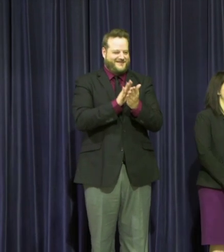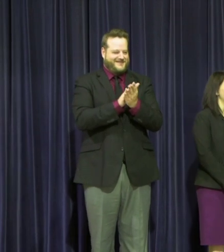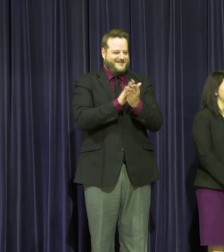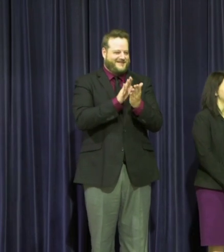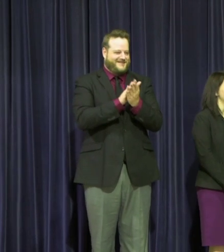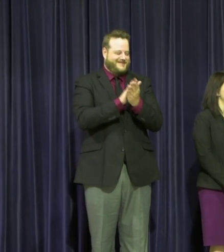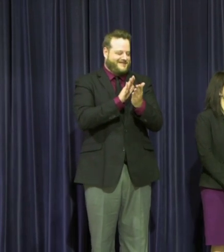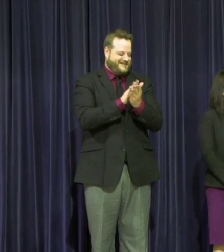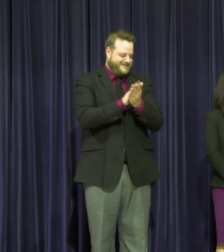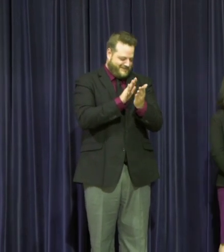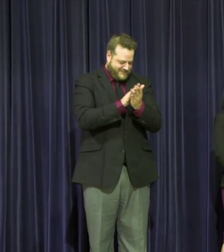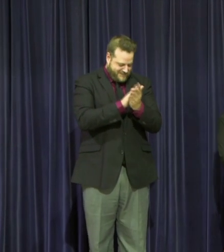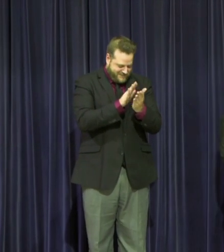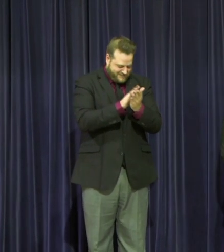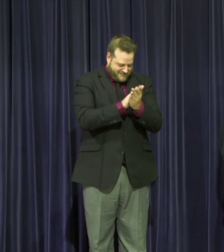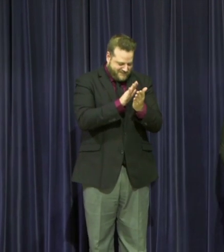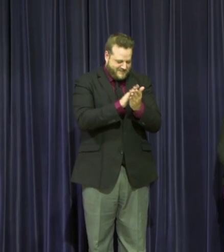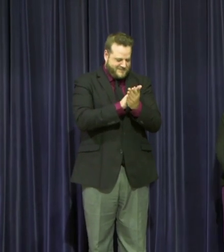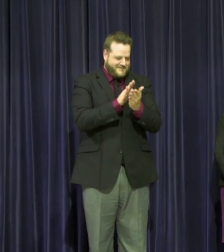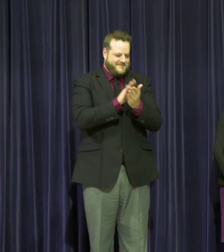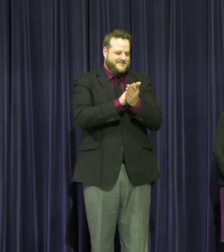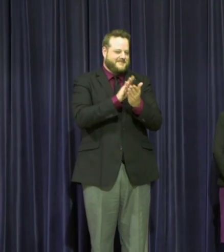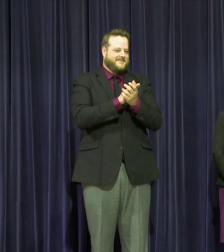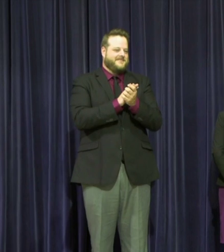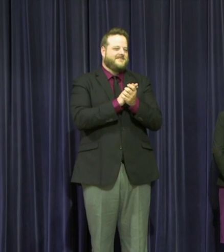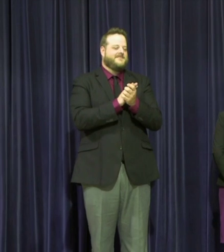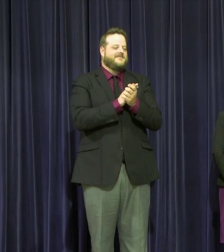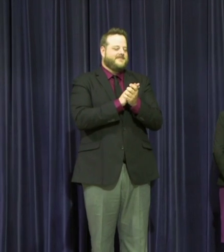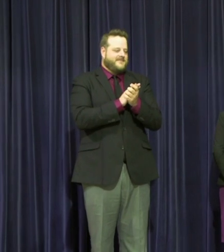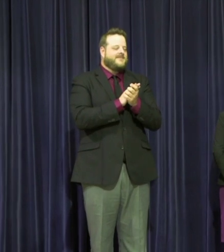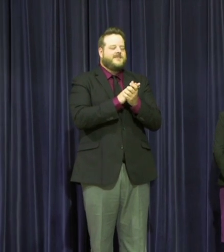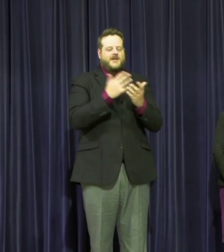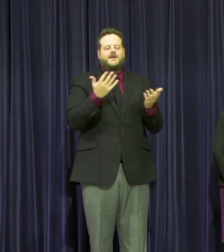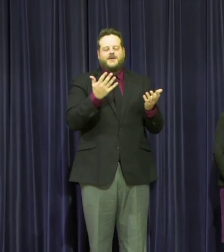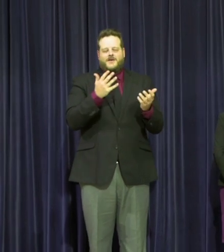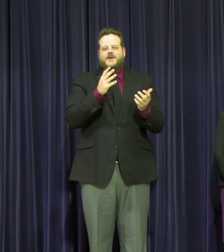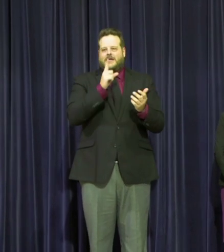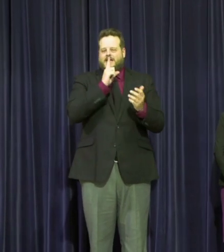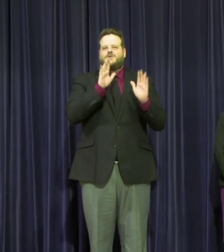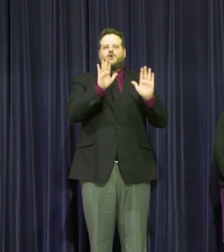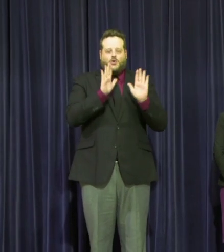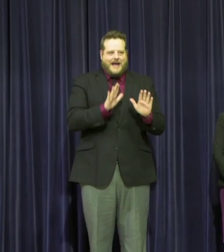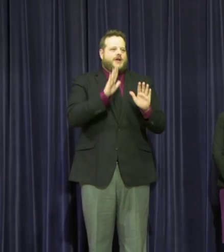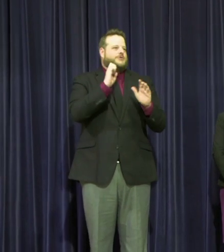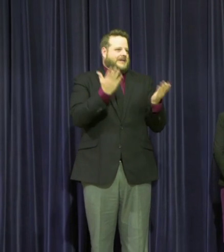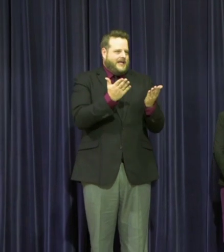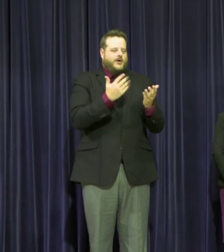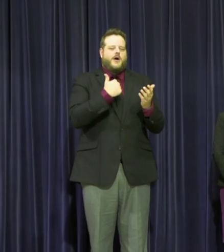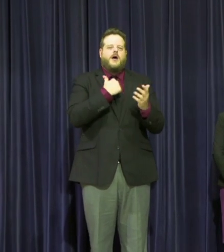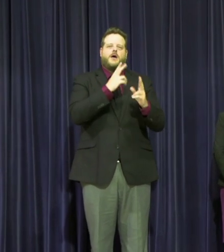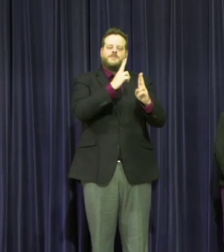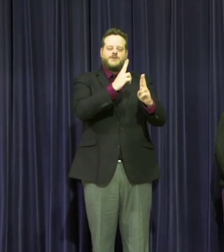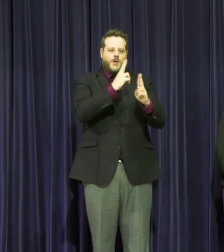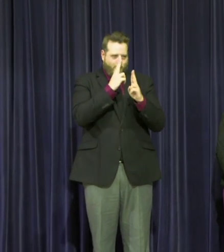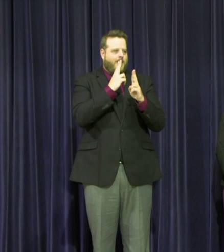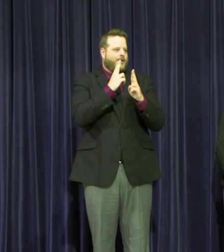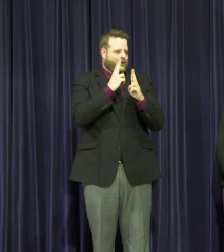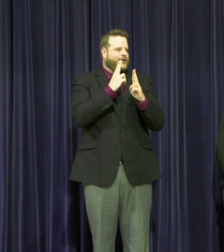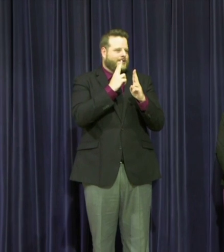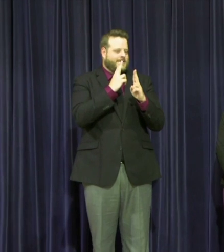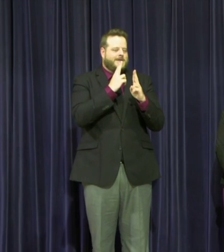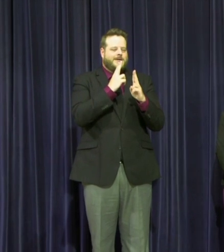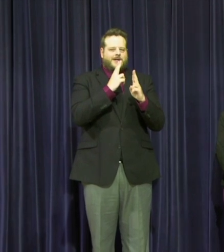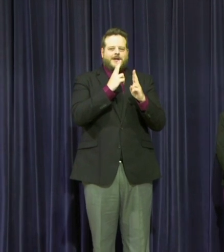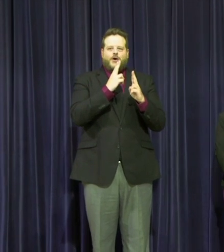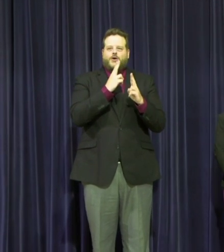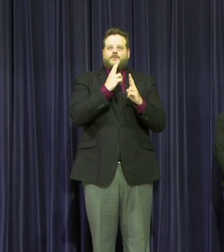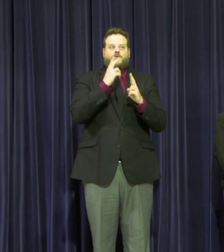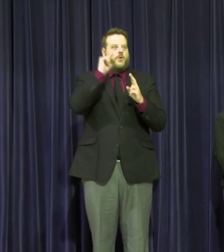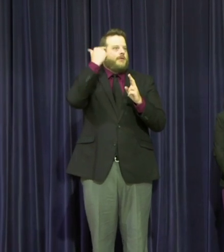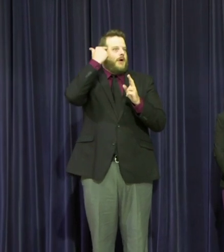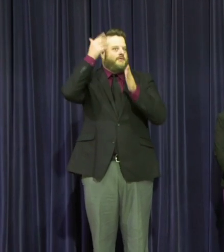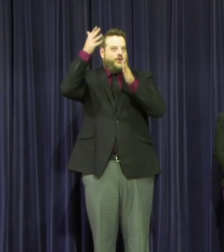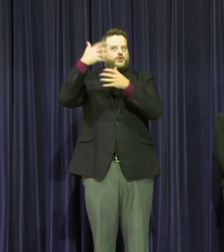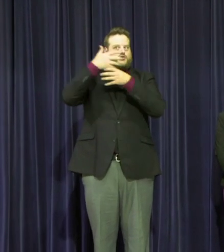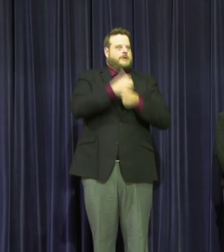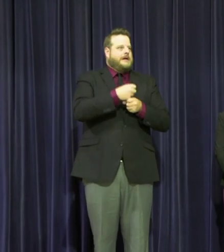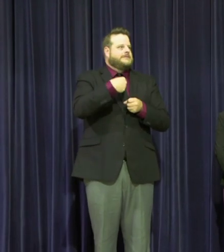So it is great to be here, I am so, so honored to be trusted by the Governor to take on this job here.